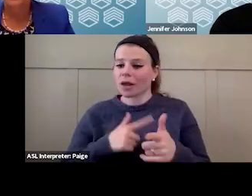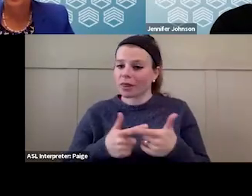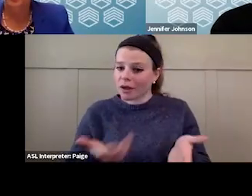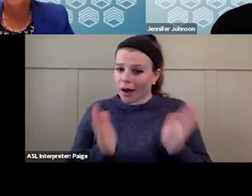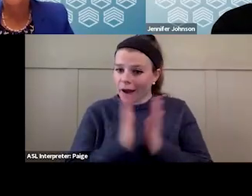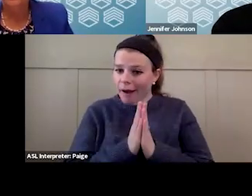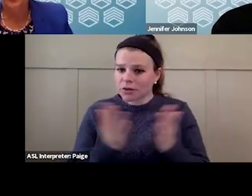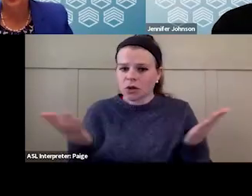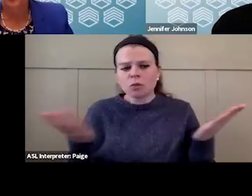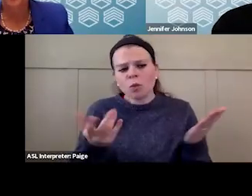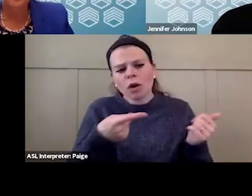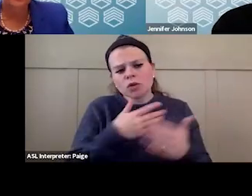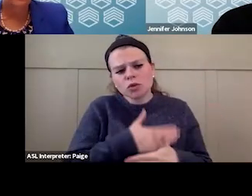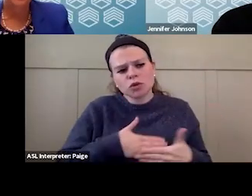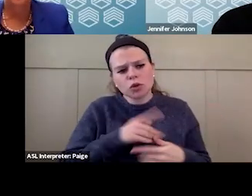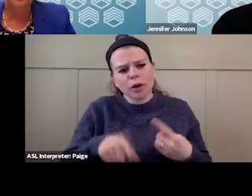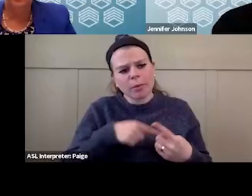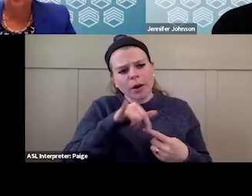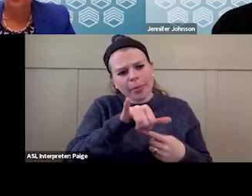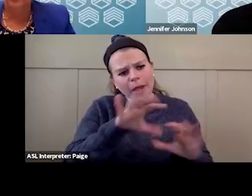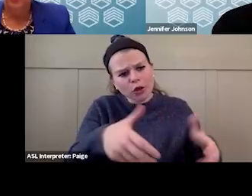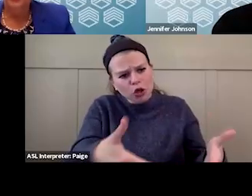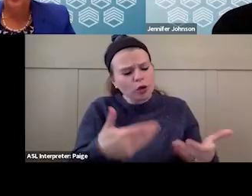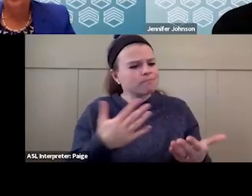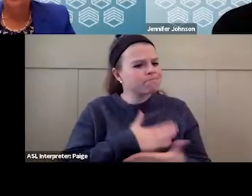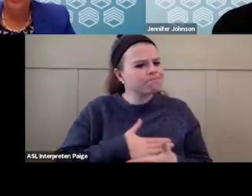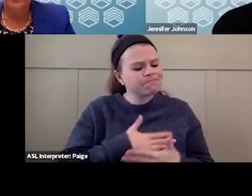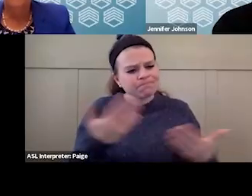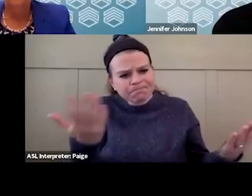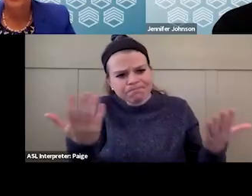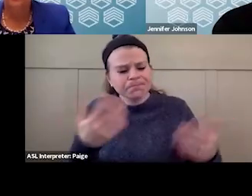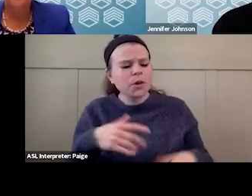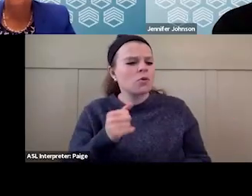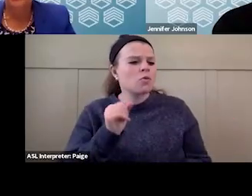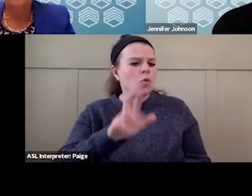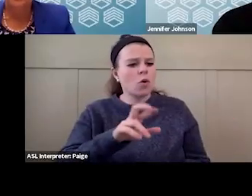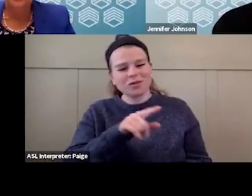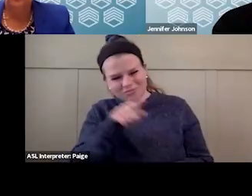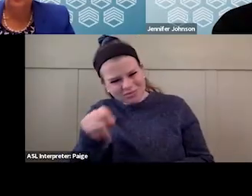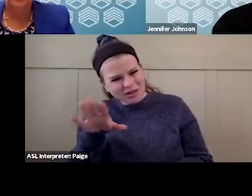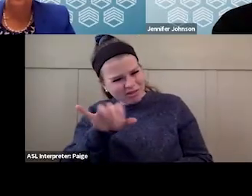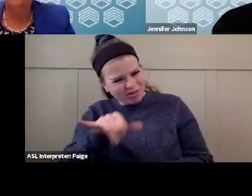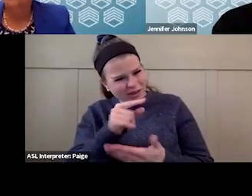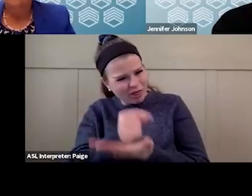they really enjoy about a certain group that they were doing or a certain, um, therapy maybe that they were working with.